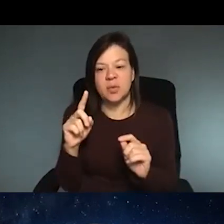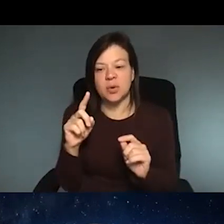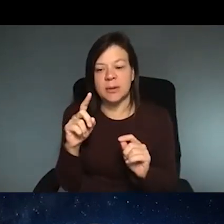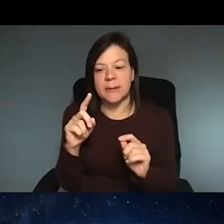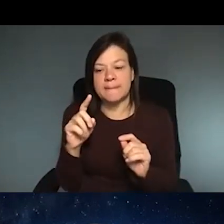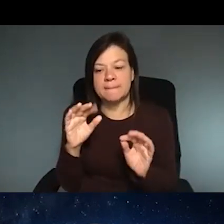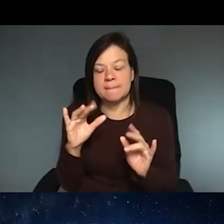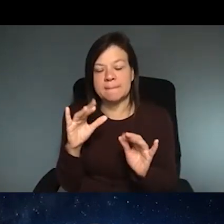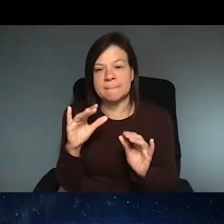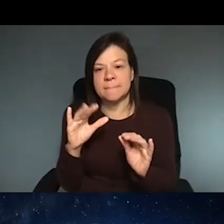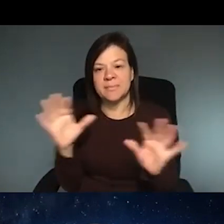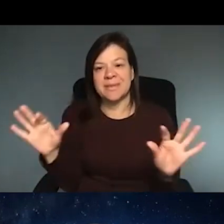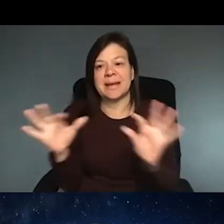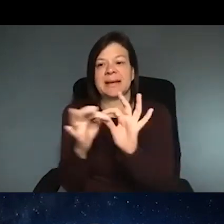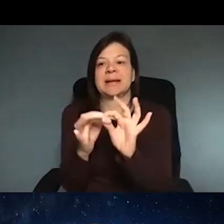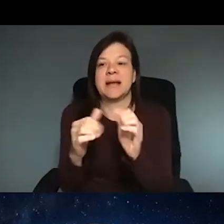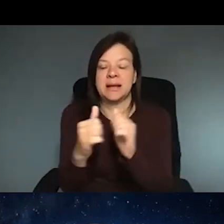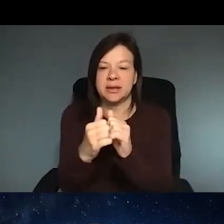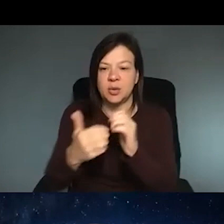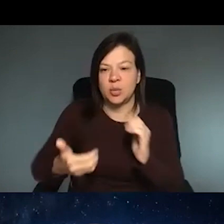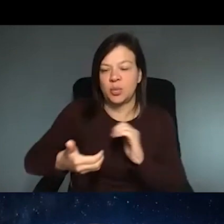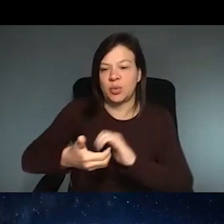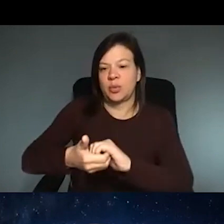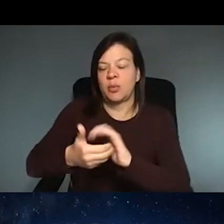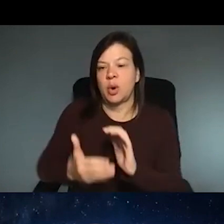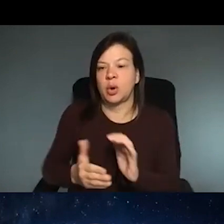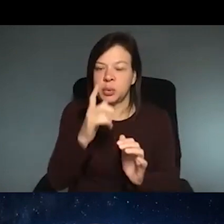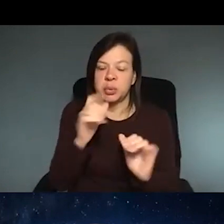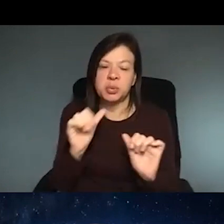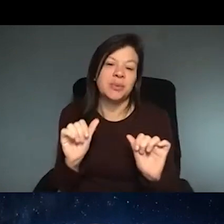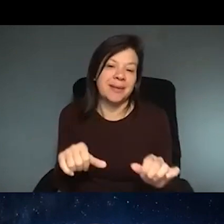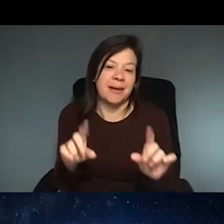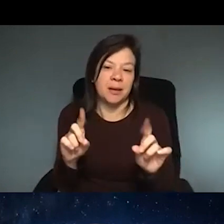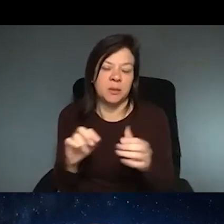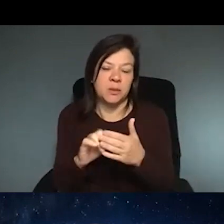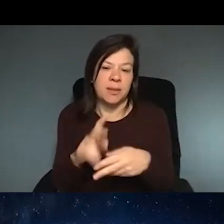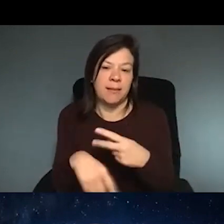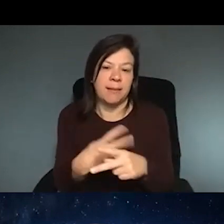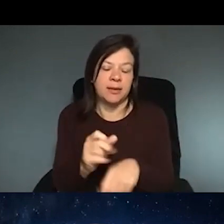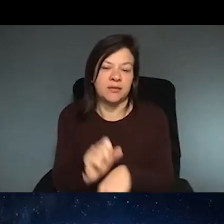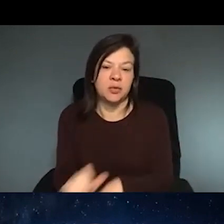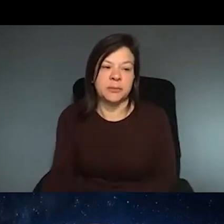WITH A PARTNER THAT WOULD BE ABLE TO DO THAT KIND OF